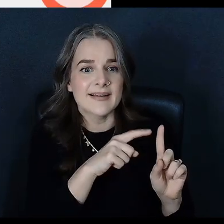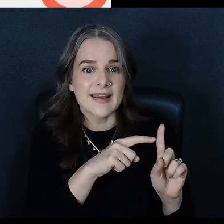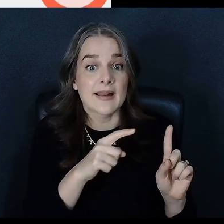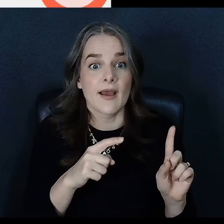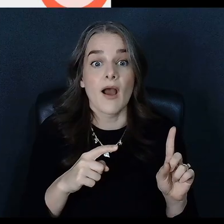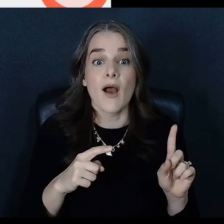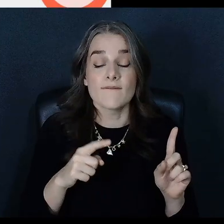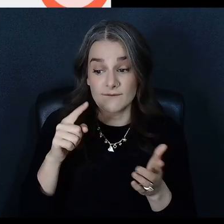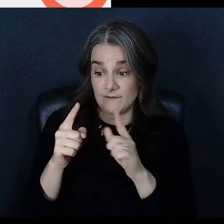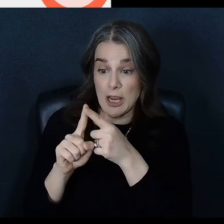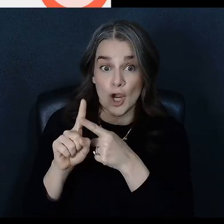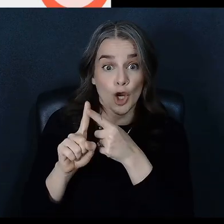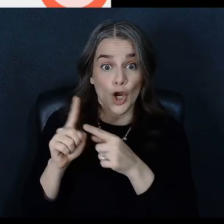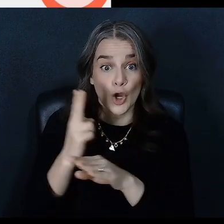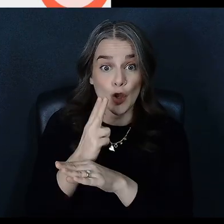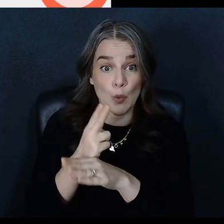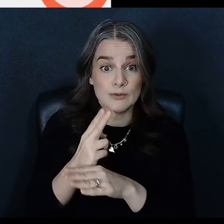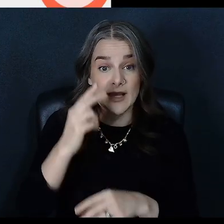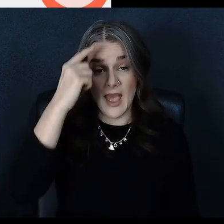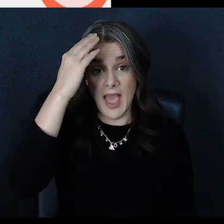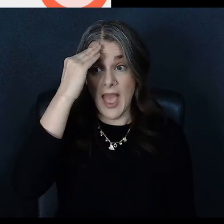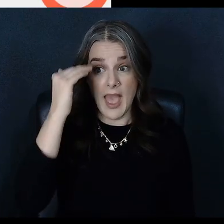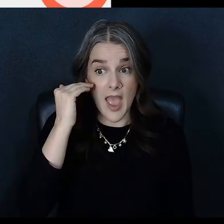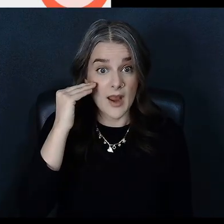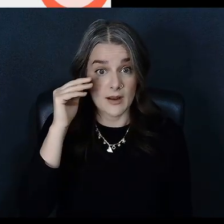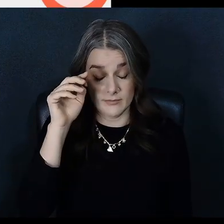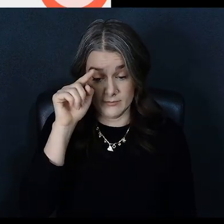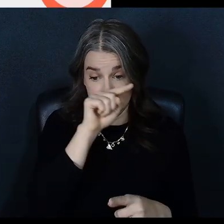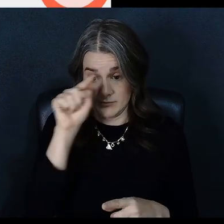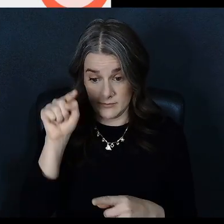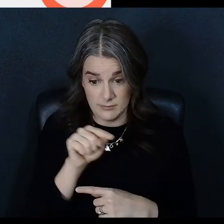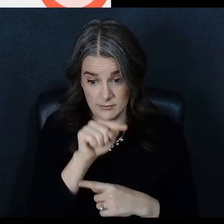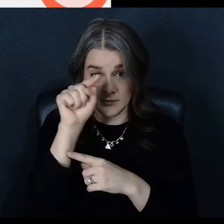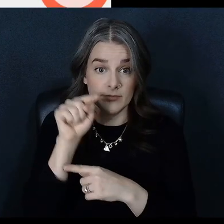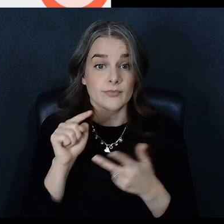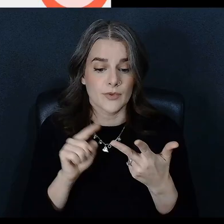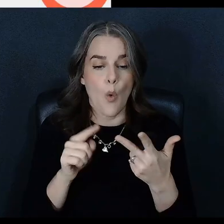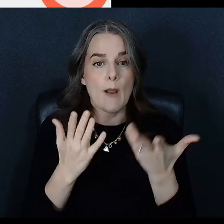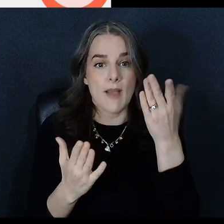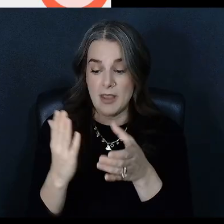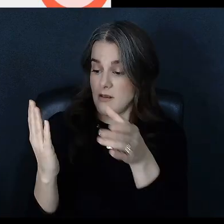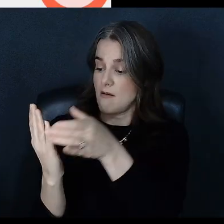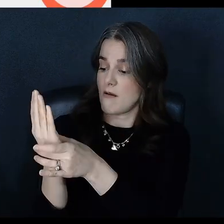I work with someone who puts something on a cuff on their arm, and that's how they're tapping on a device. Great, that works.